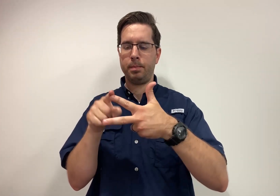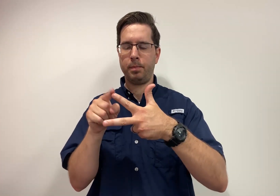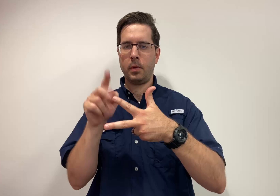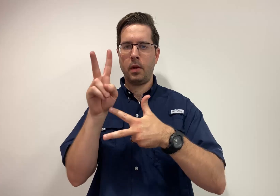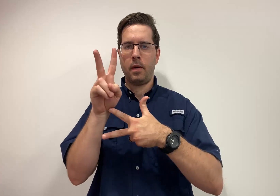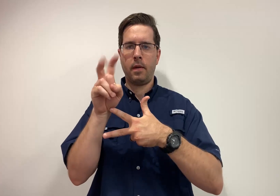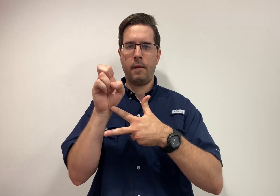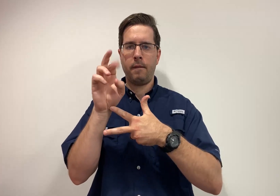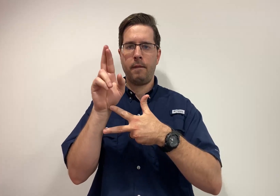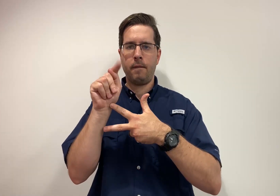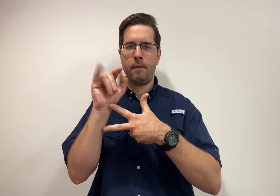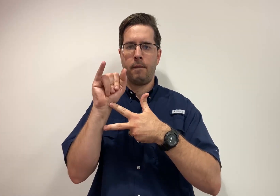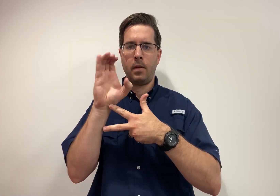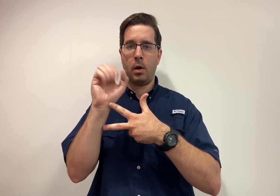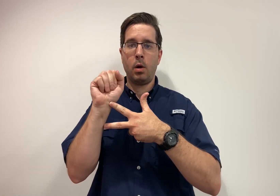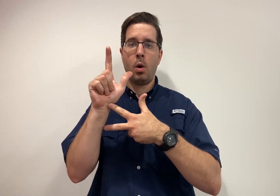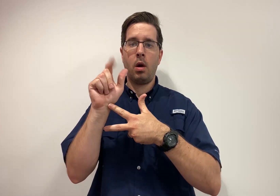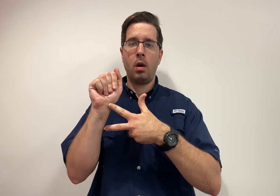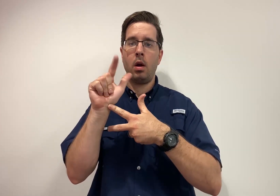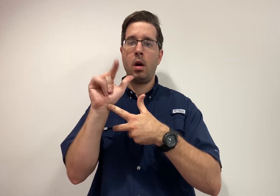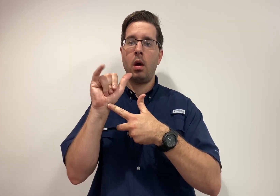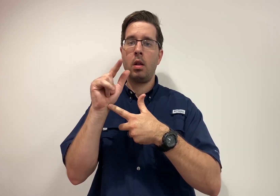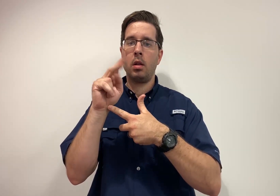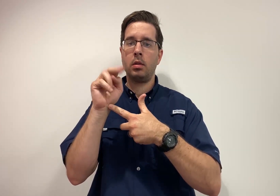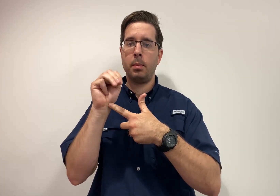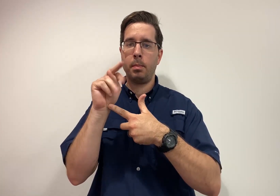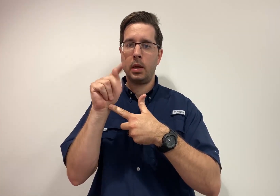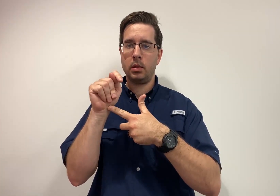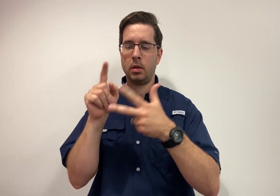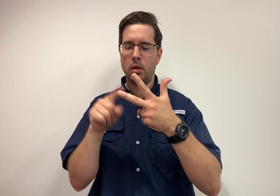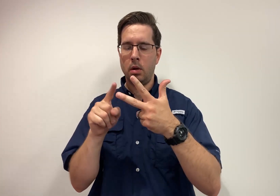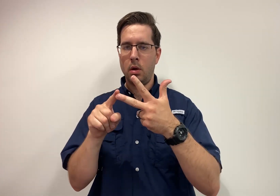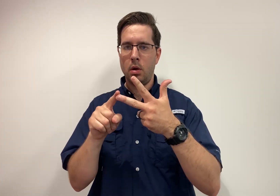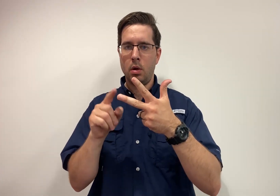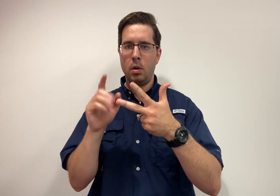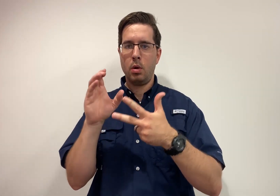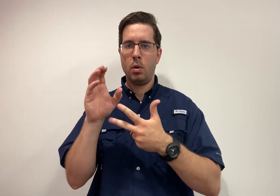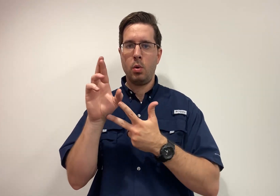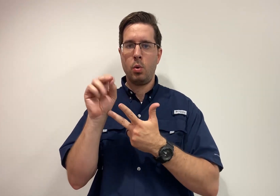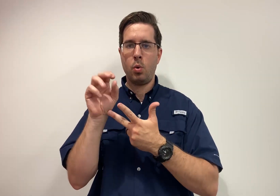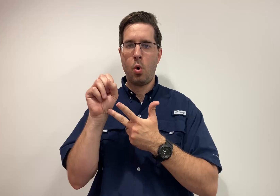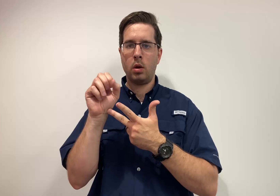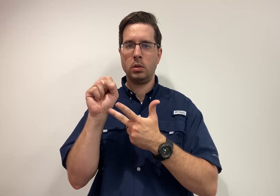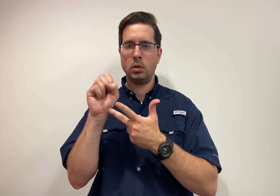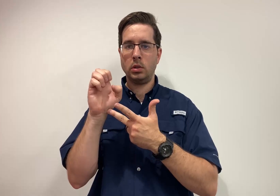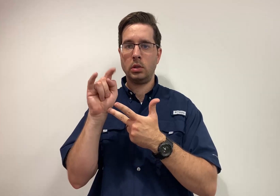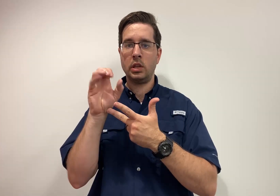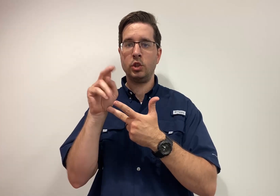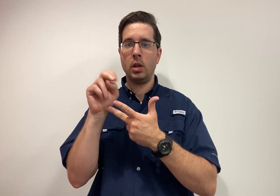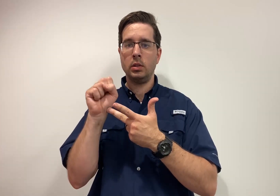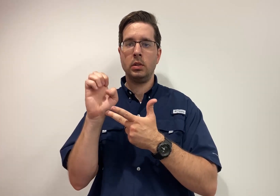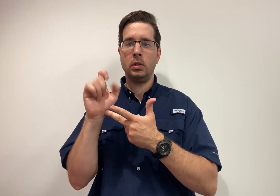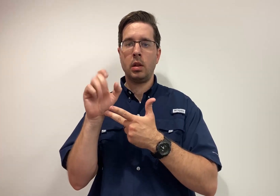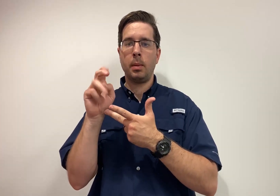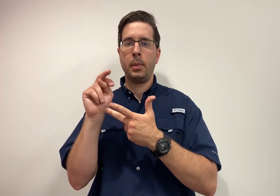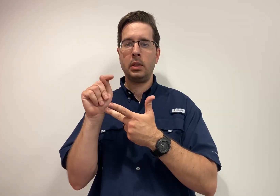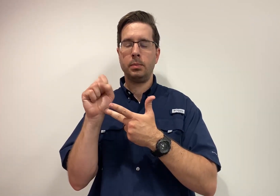(2) vertical alignment, and (3) cross section elements.